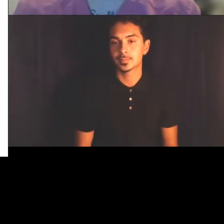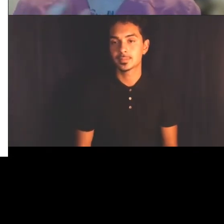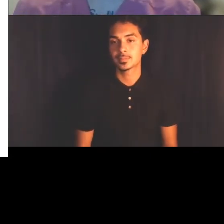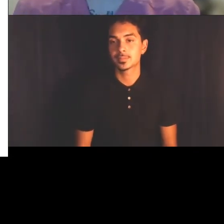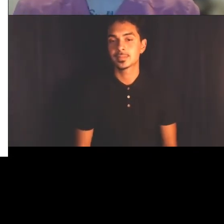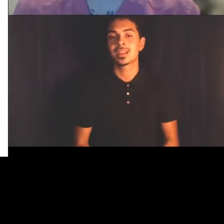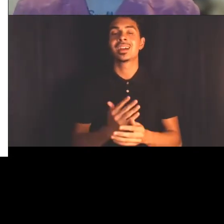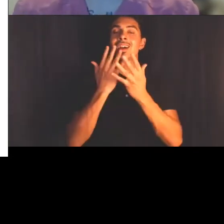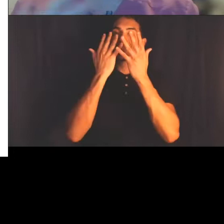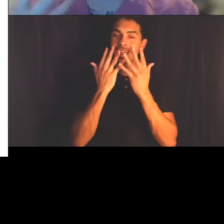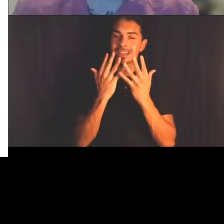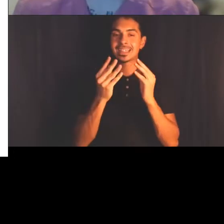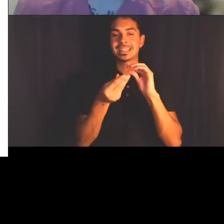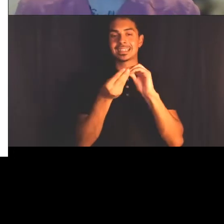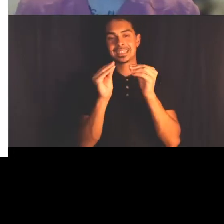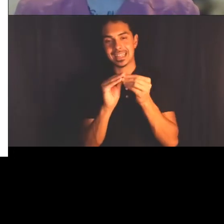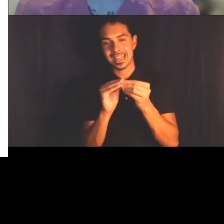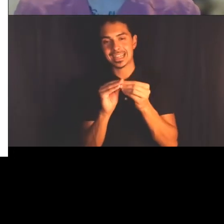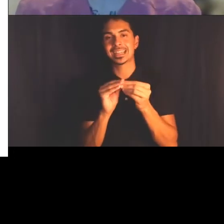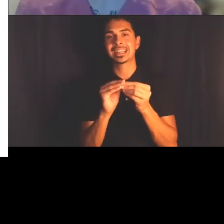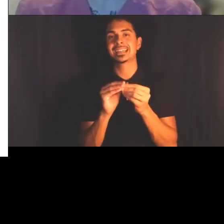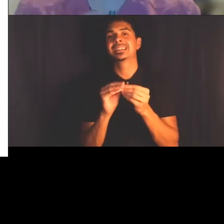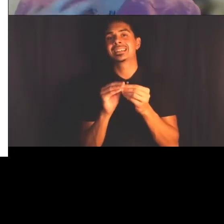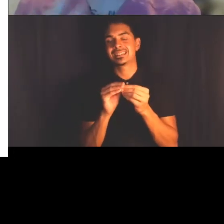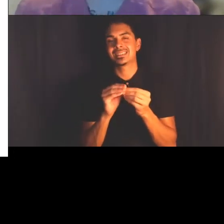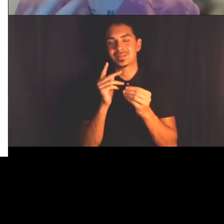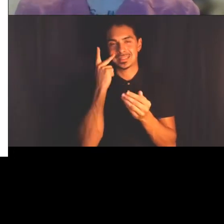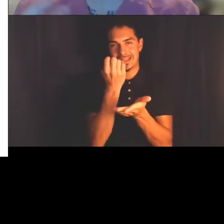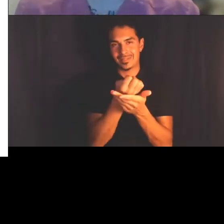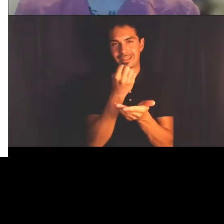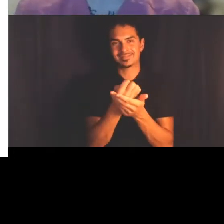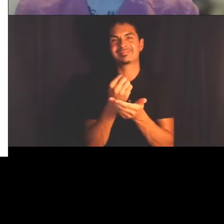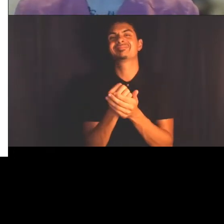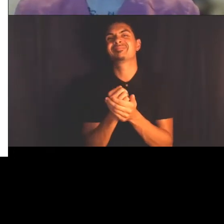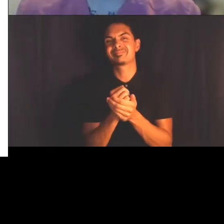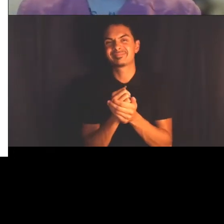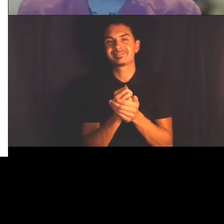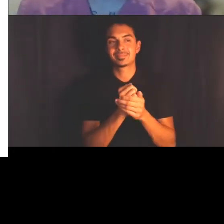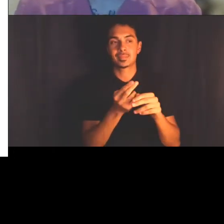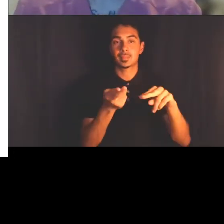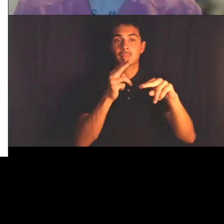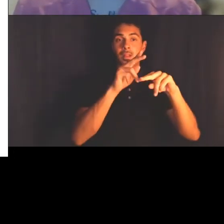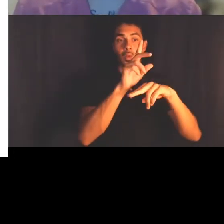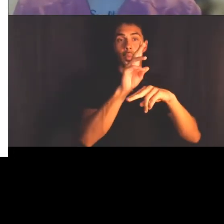Plan B has shown to be less effective for people who weigh below that body weight number,